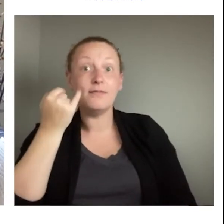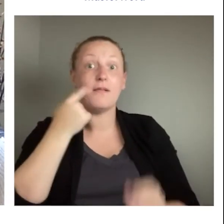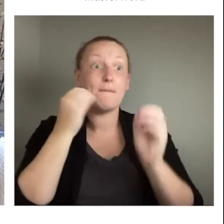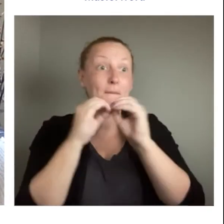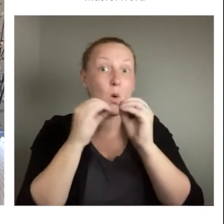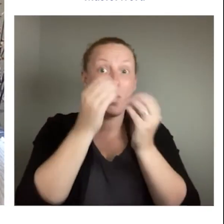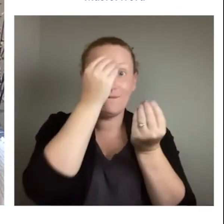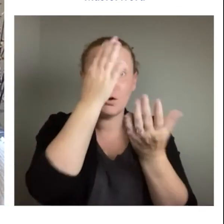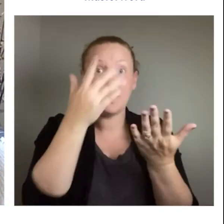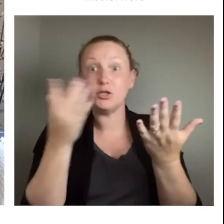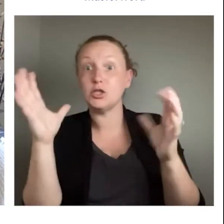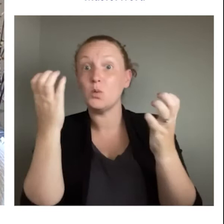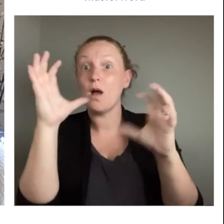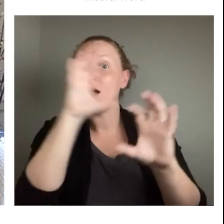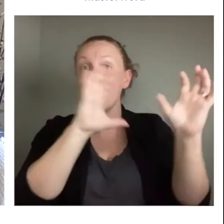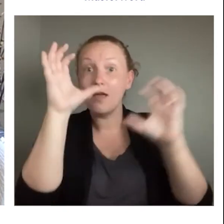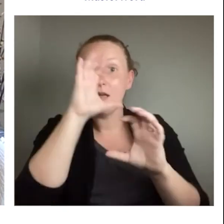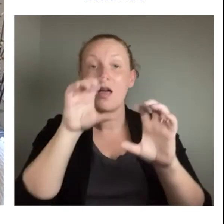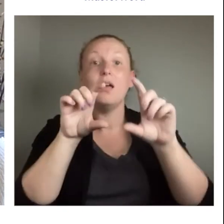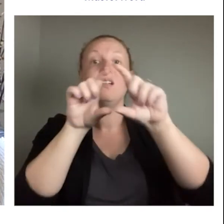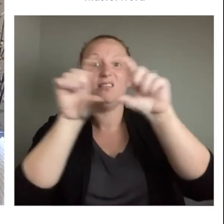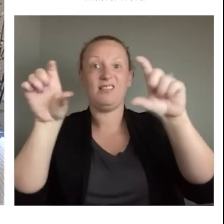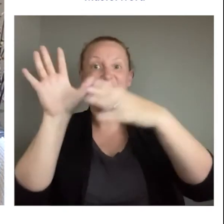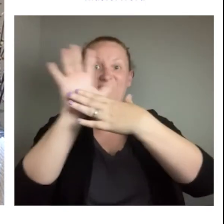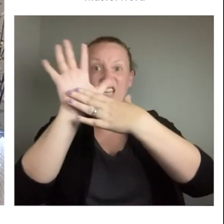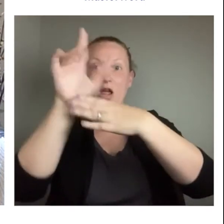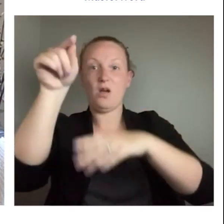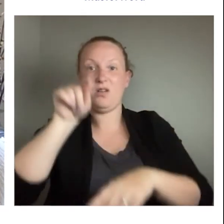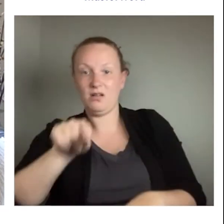be able to look at that and hopefully join the conference.